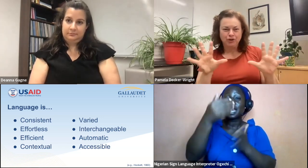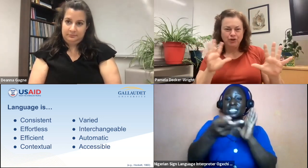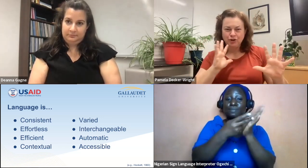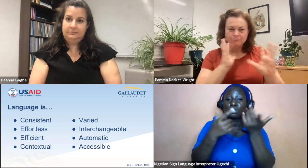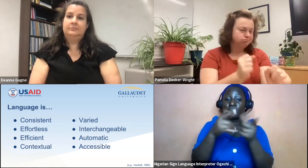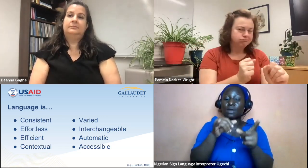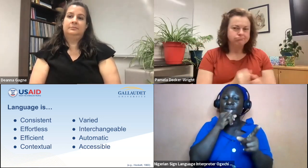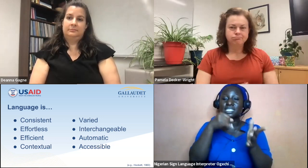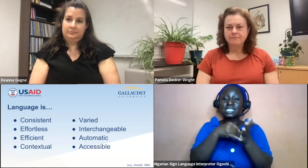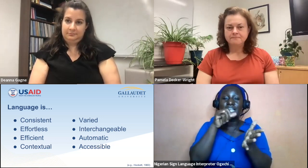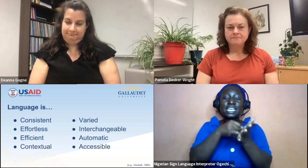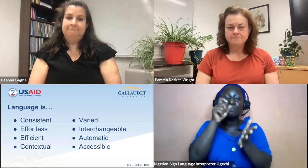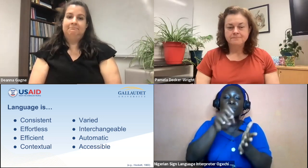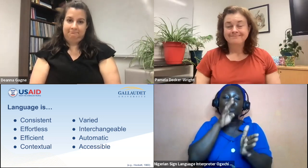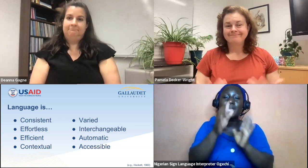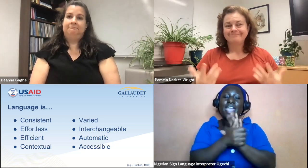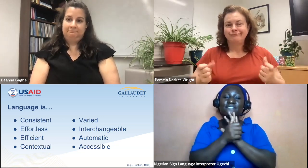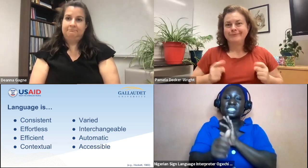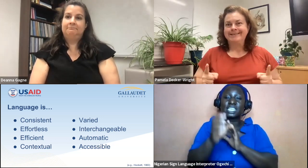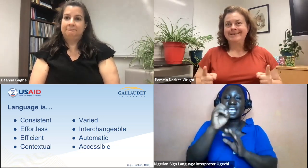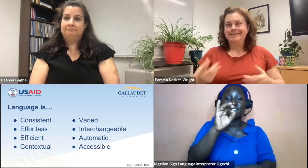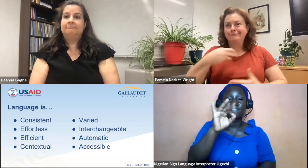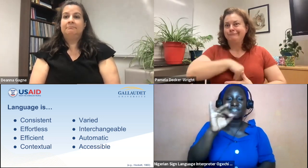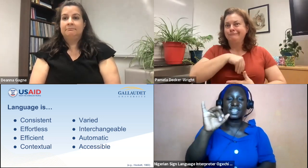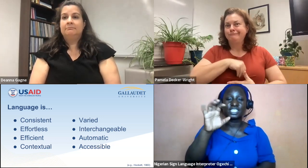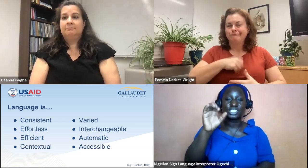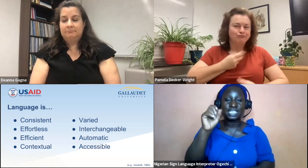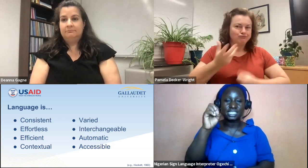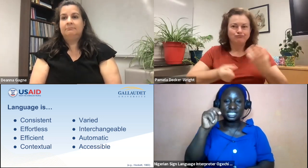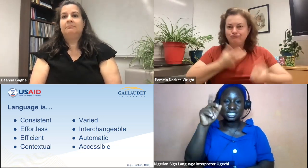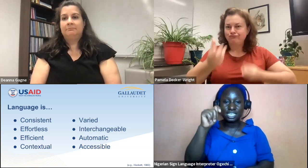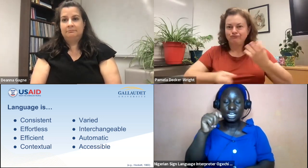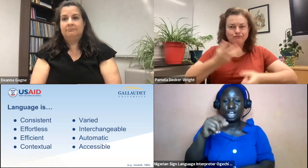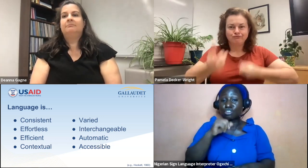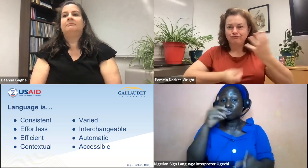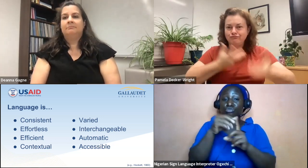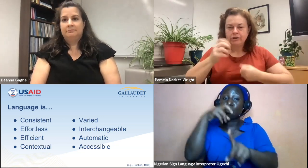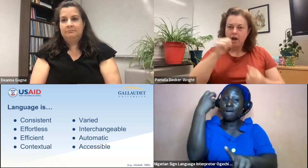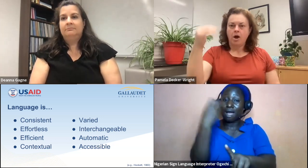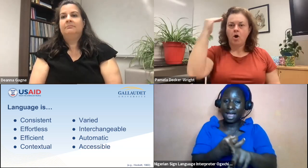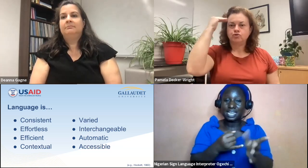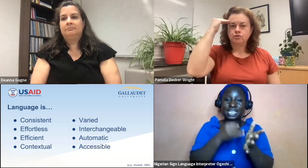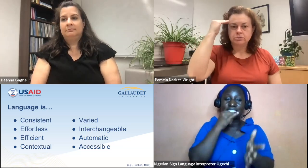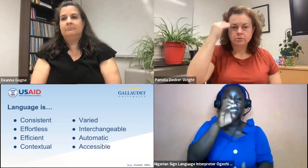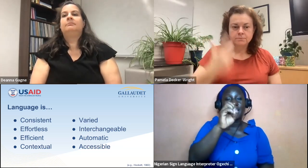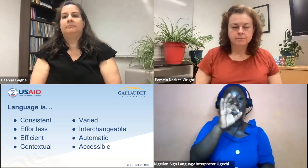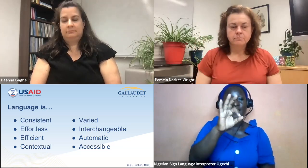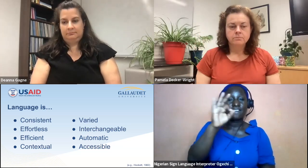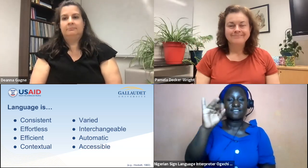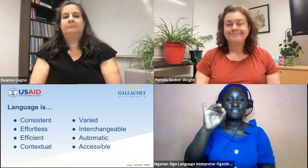They're short and sweet, and you can get the point across. They're also automatic. They're spontaneous.